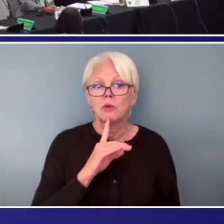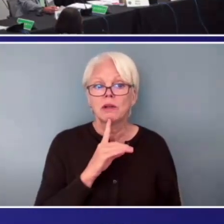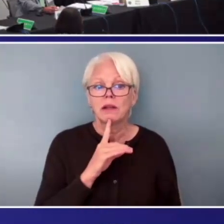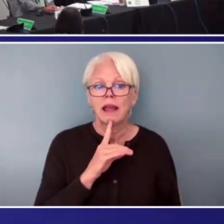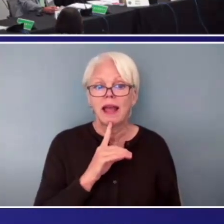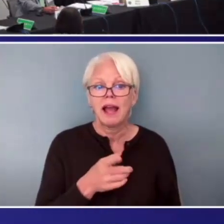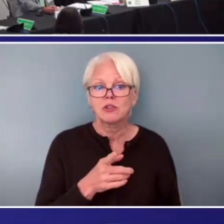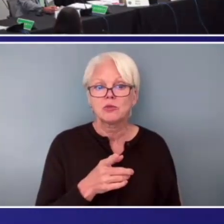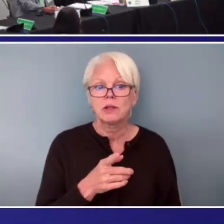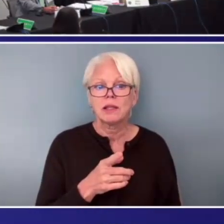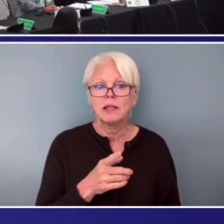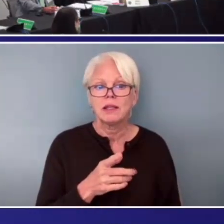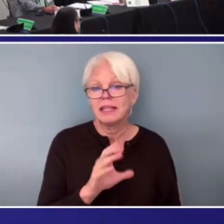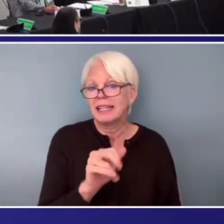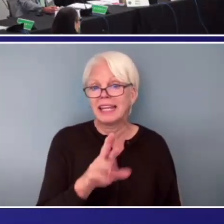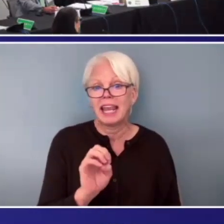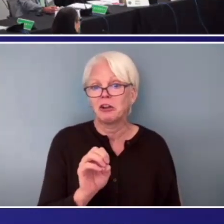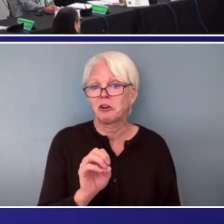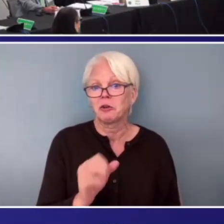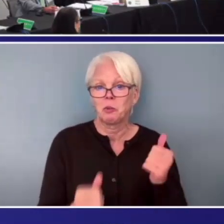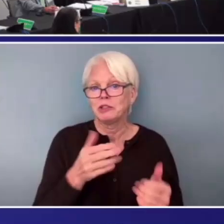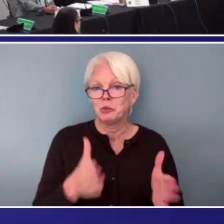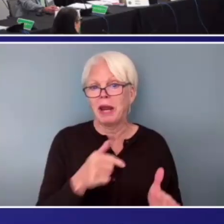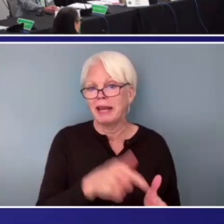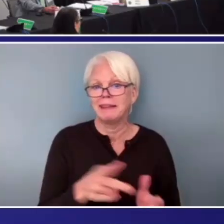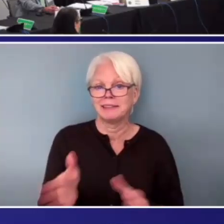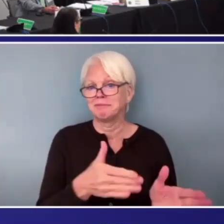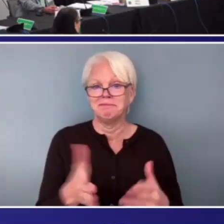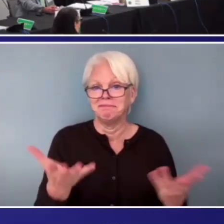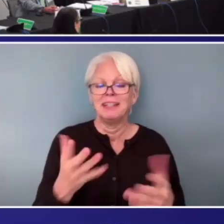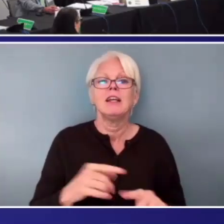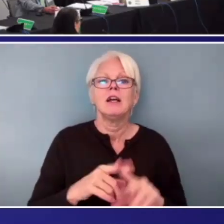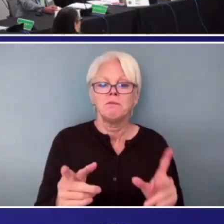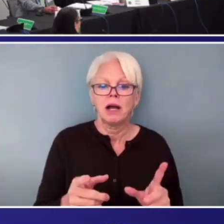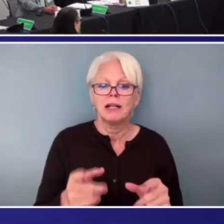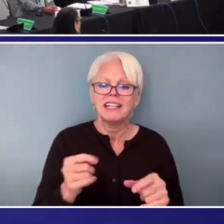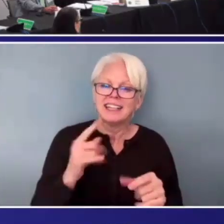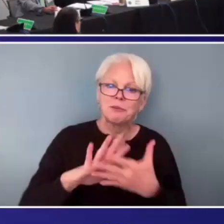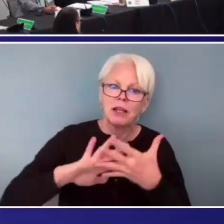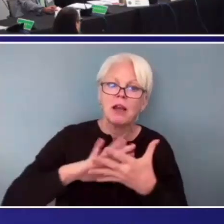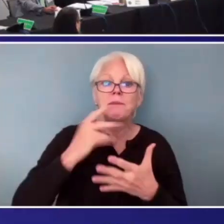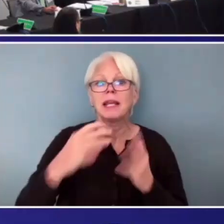we don't actually care which way this goes, but this is a little ambiguous because technically, a program of study can,